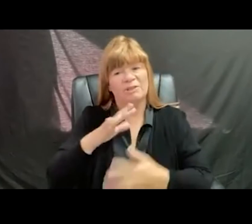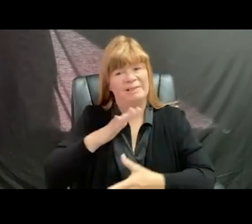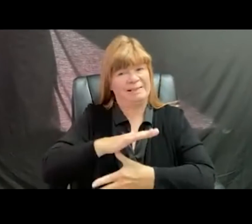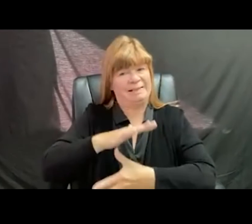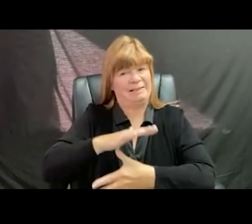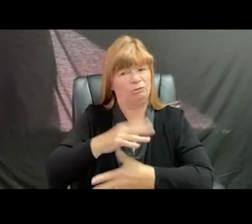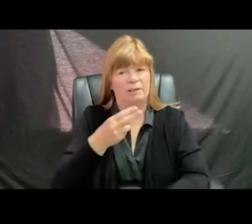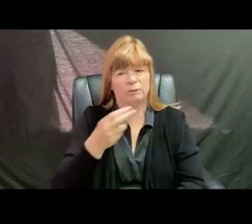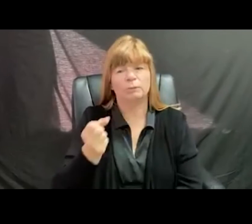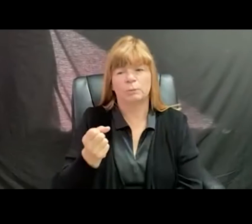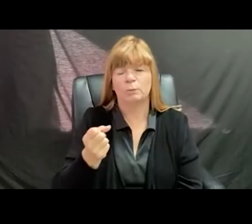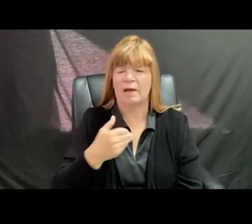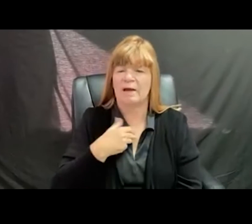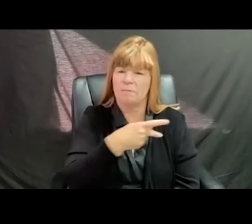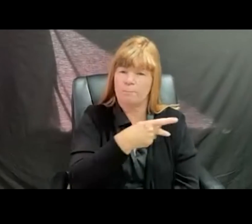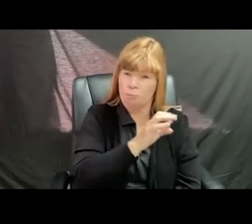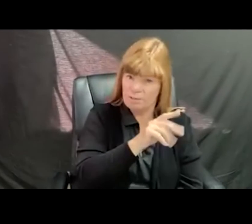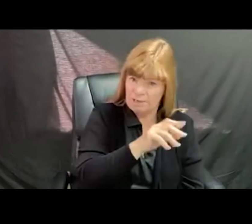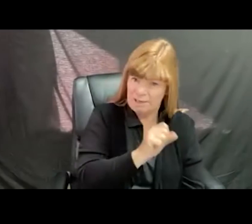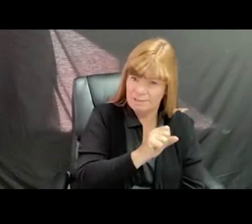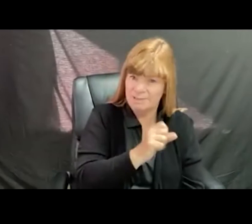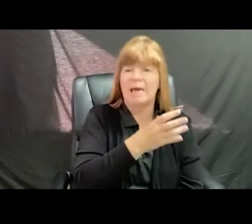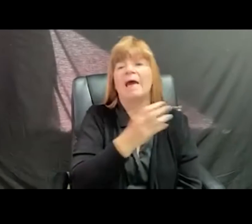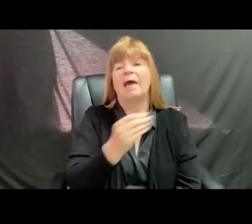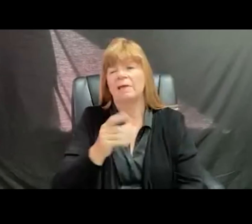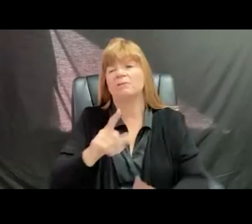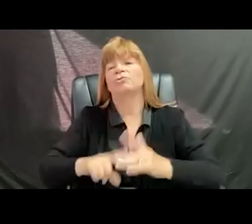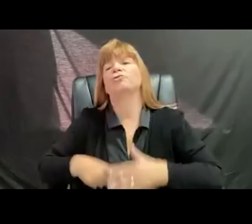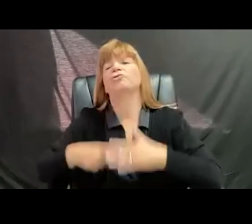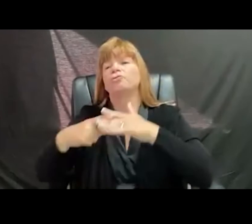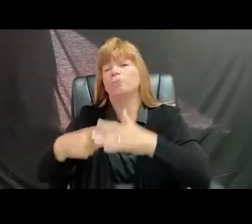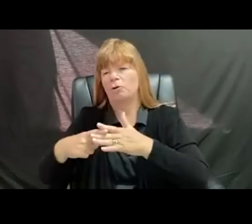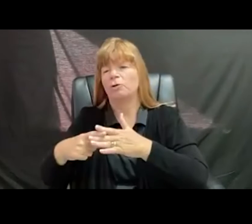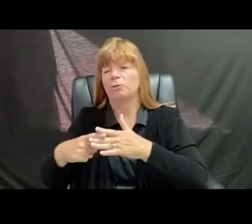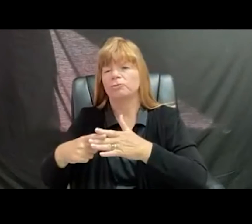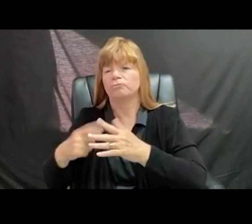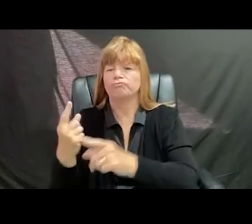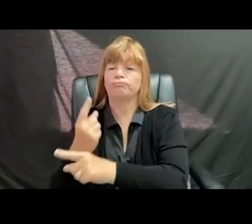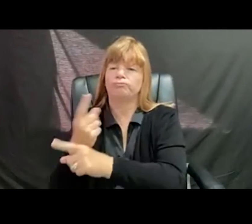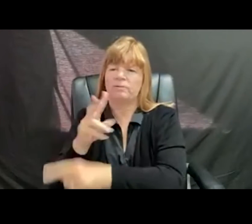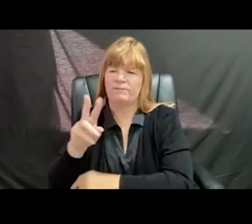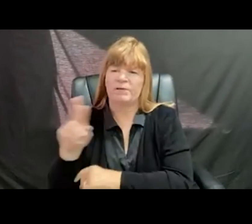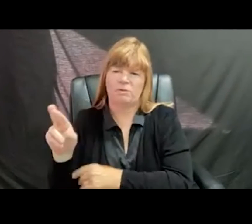that have pre-ETS services and do start regular VR services and start that process of actually